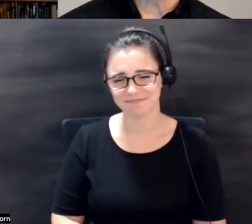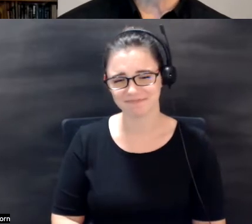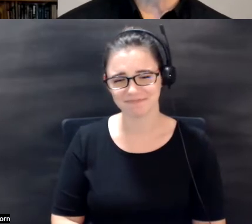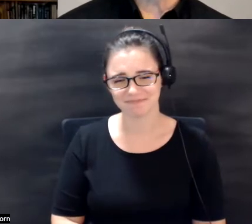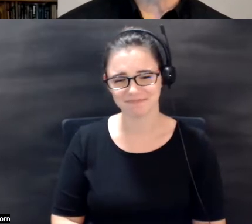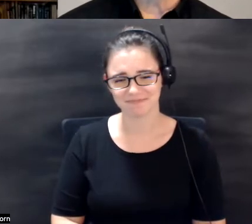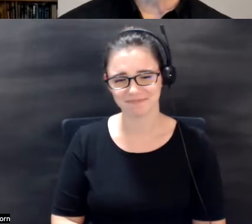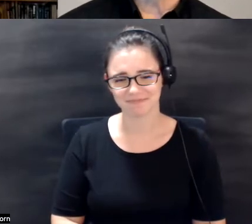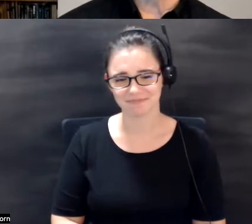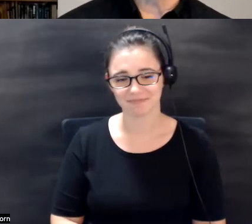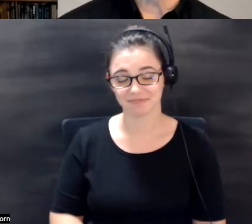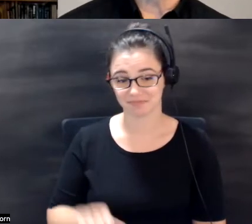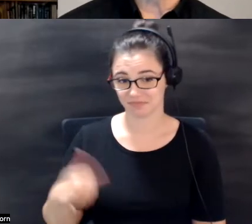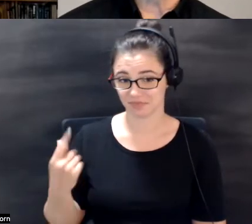Is there another one you'd like to share with us today?